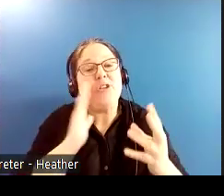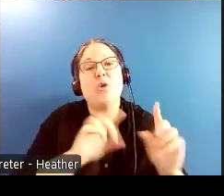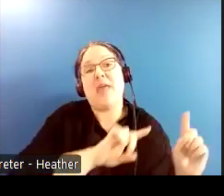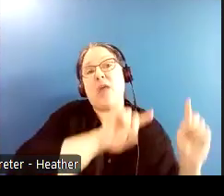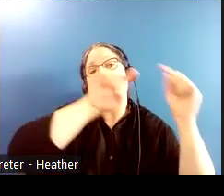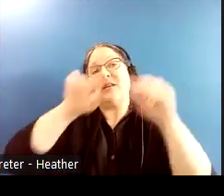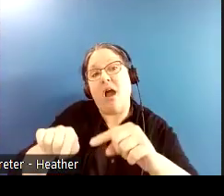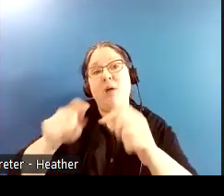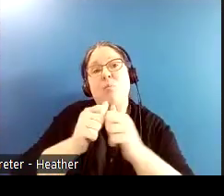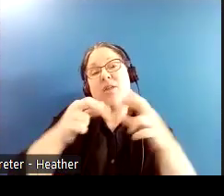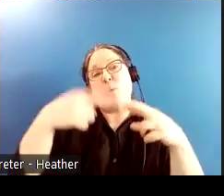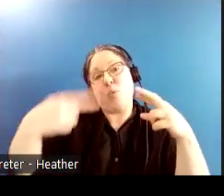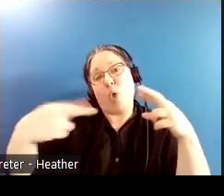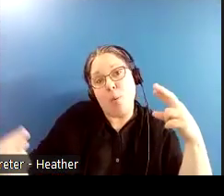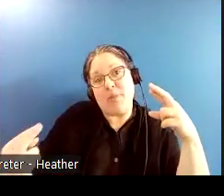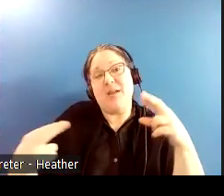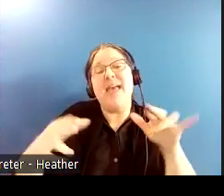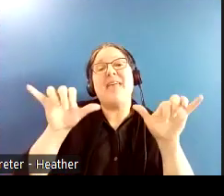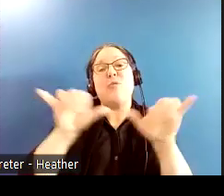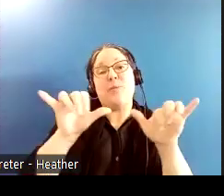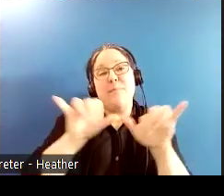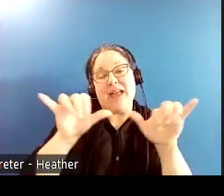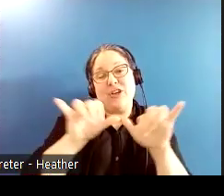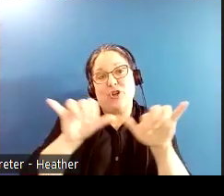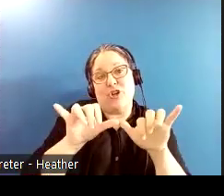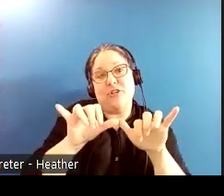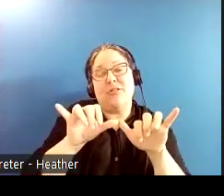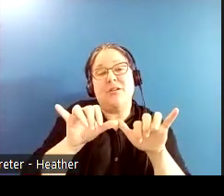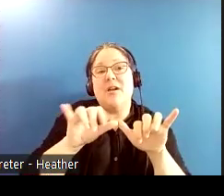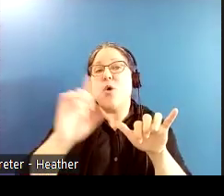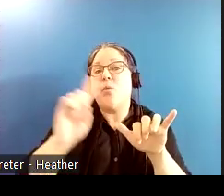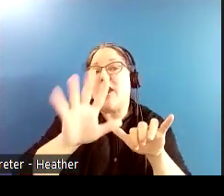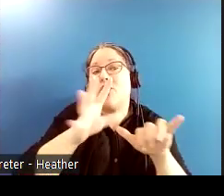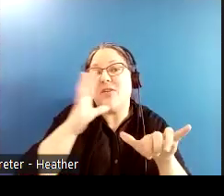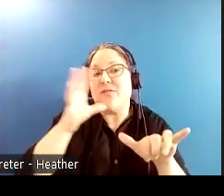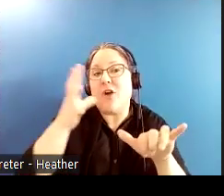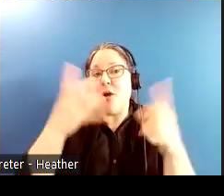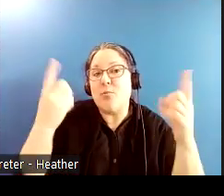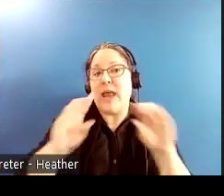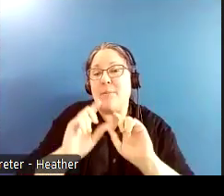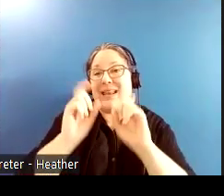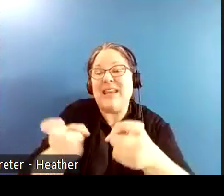and ropes and they would measure uh essentially where your farm should be and give you the new